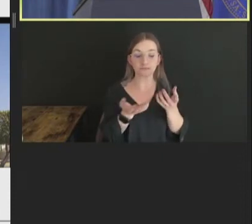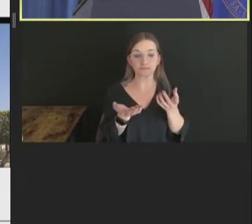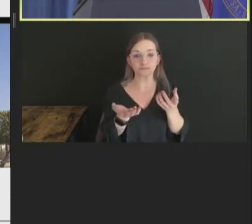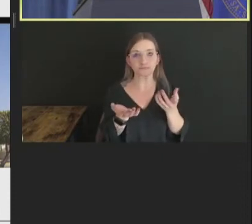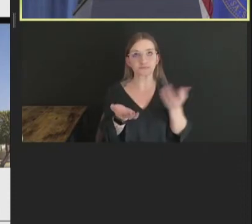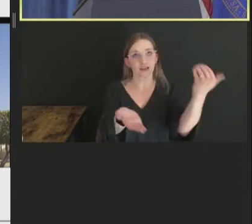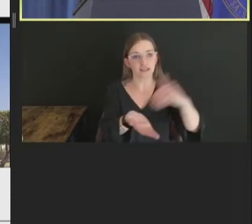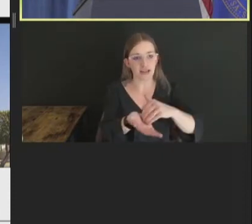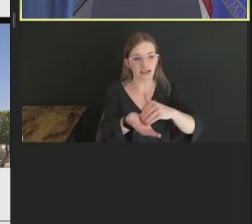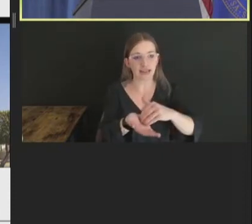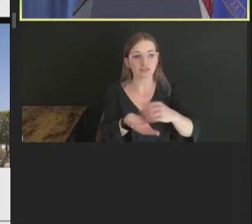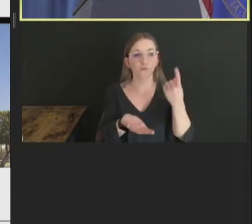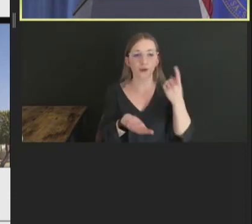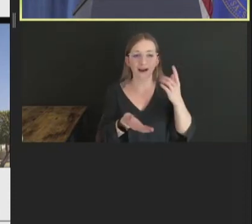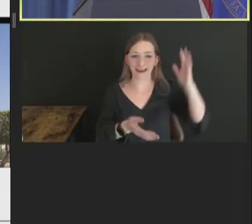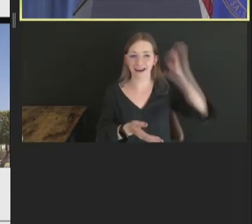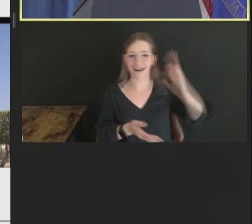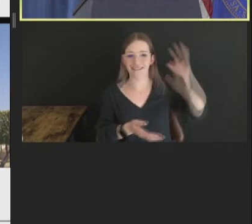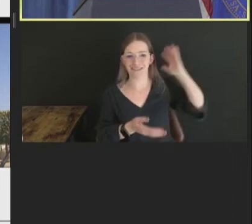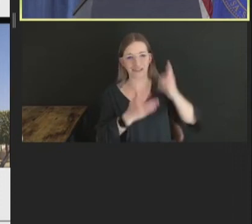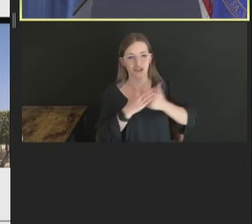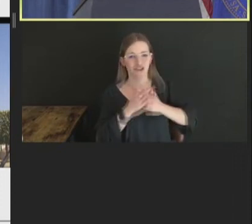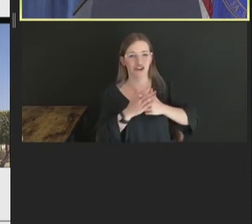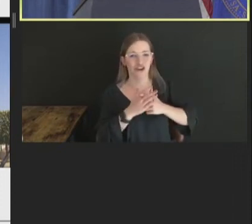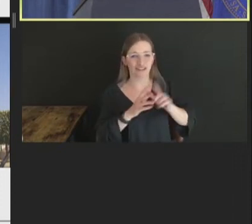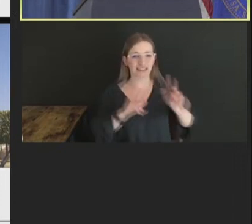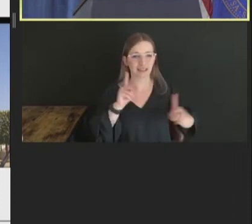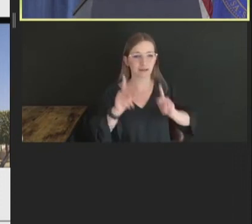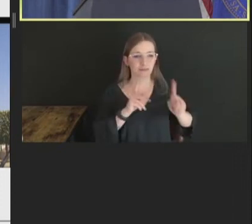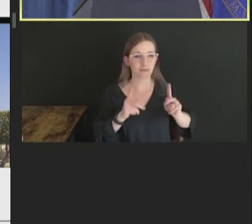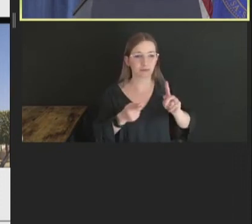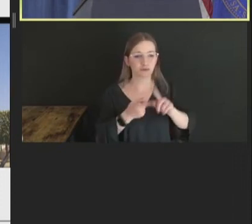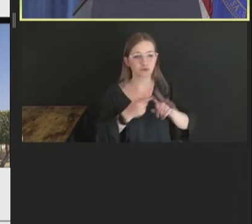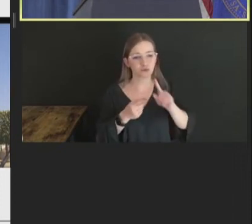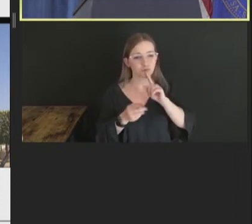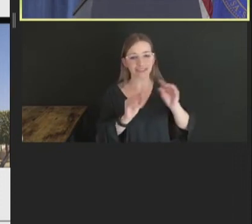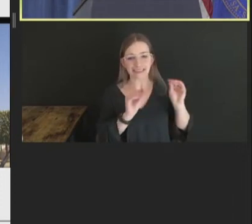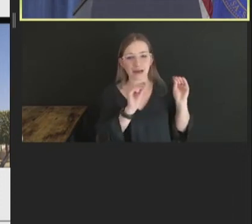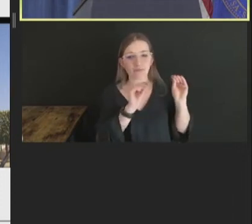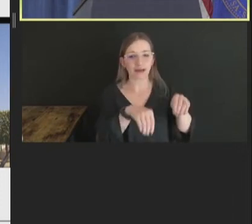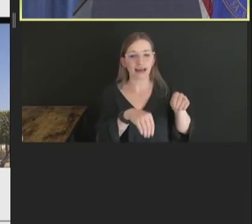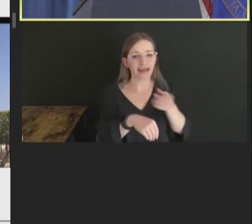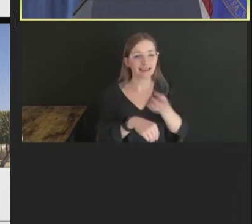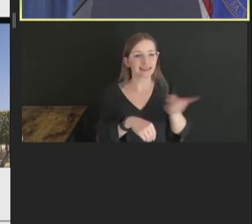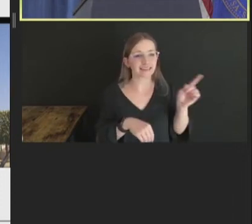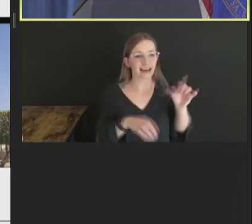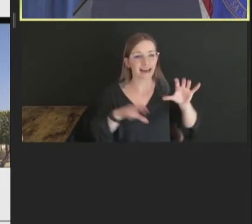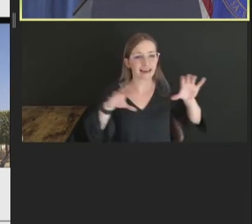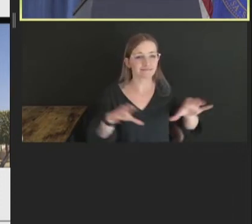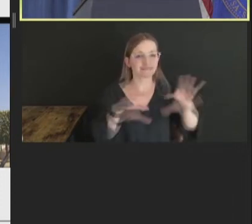folks who -- to really embed Promotoras de Salud in their mobile clinic sort of workforce. They had